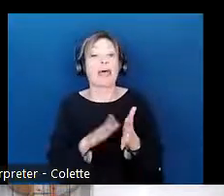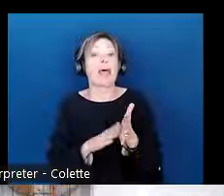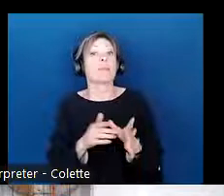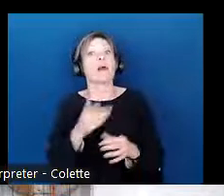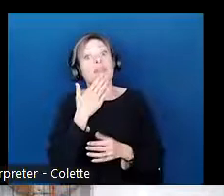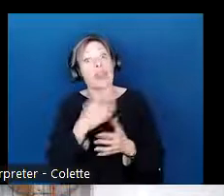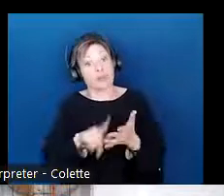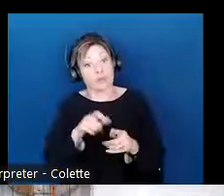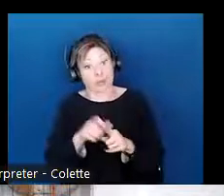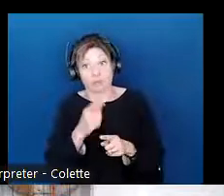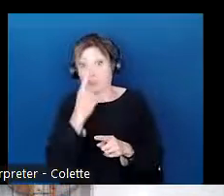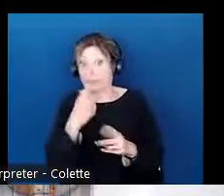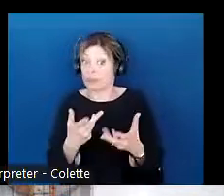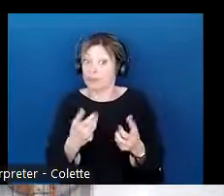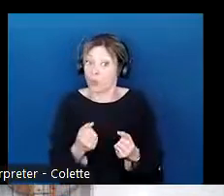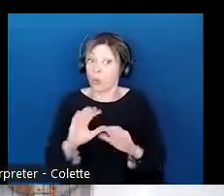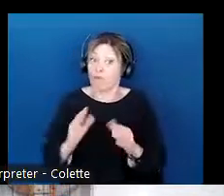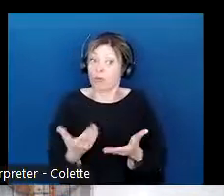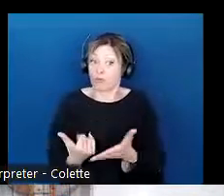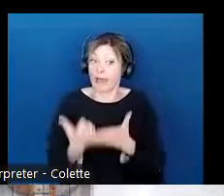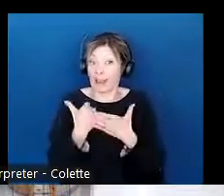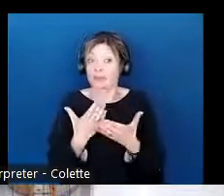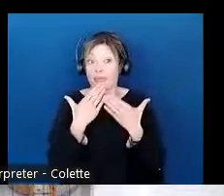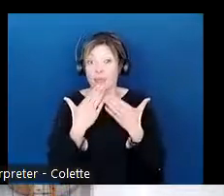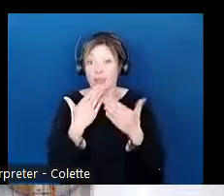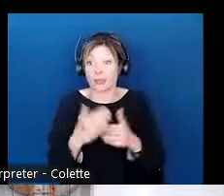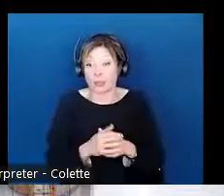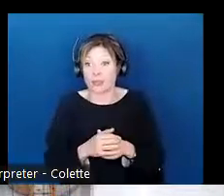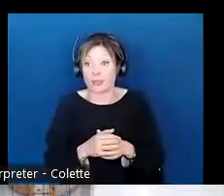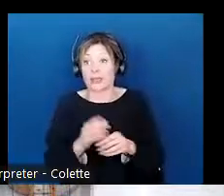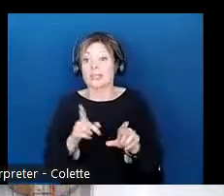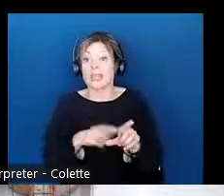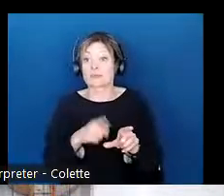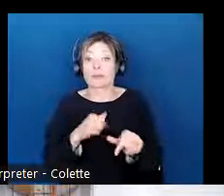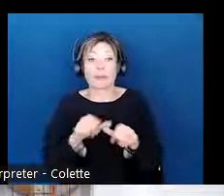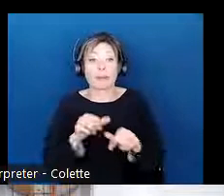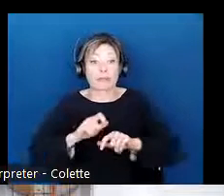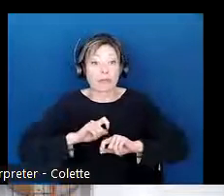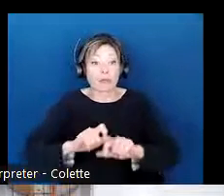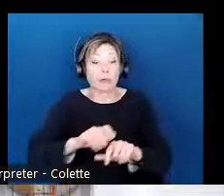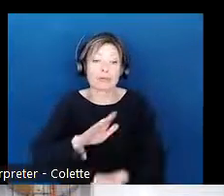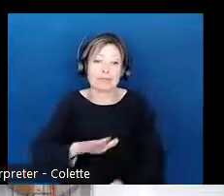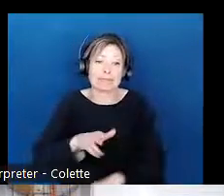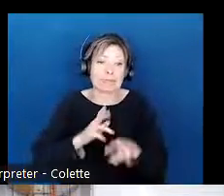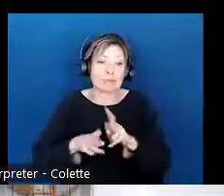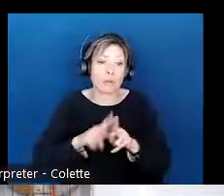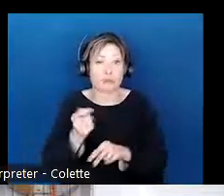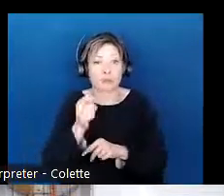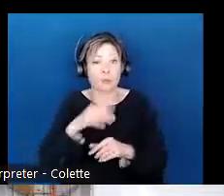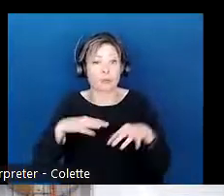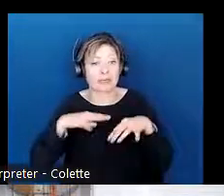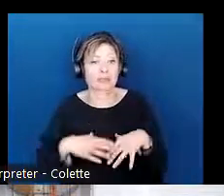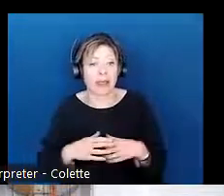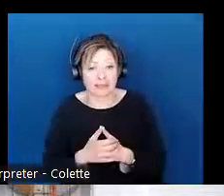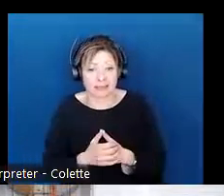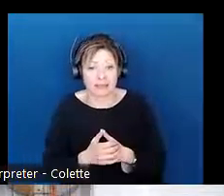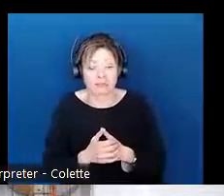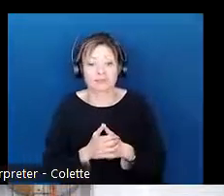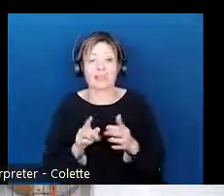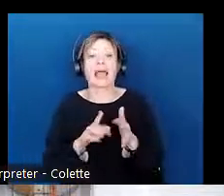offer. I think yeah. We'd better carry on because Colette will need a break soon. Yes no all good so